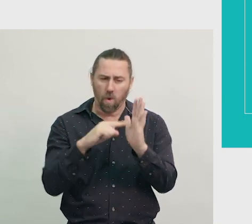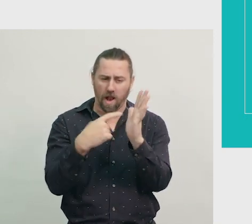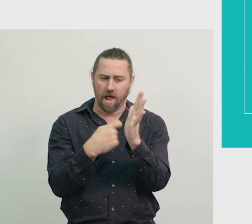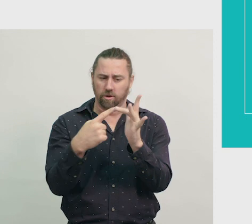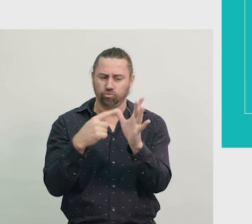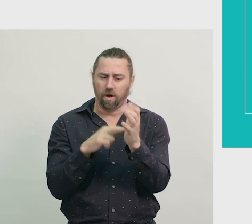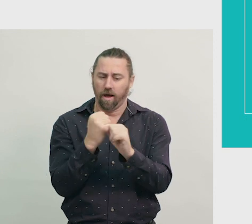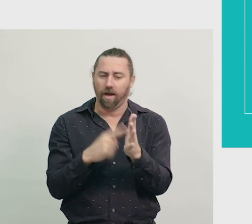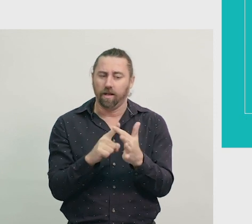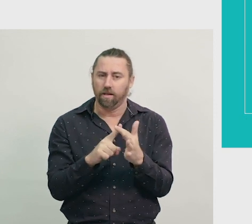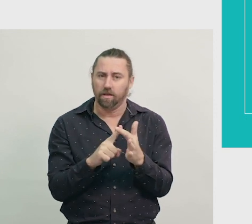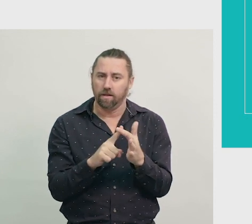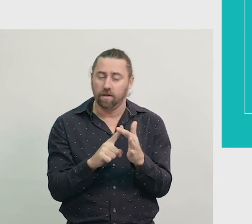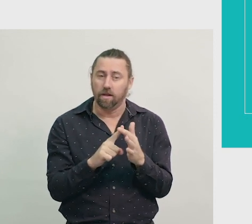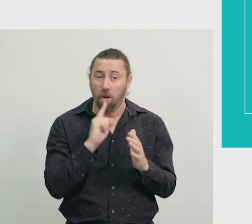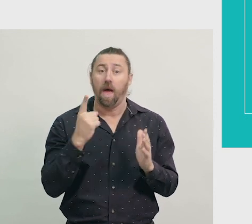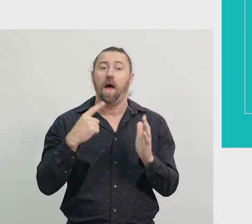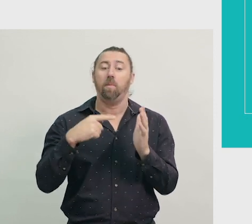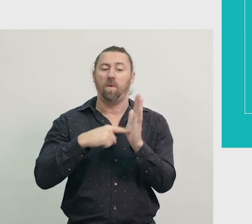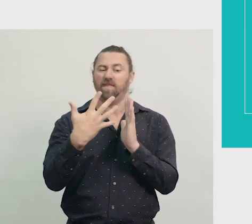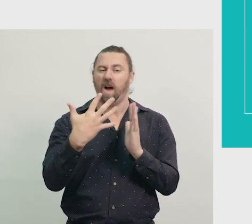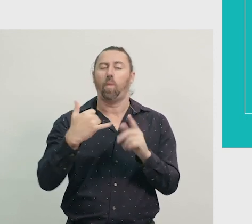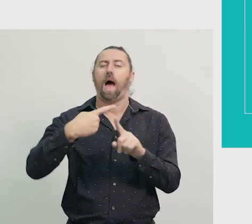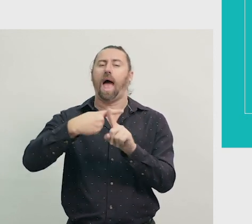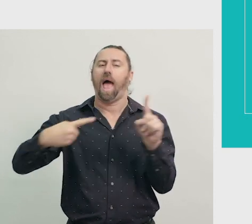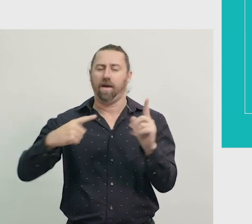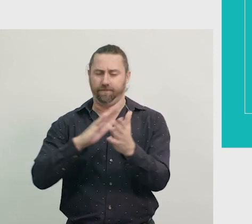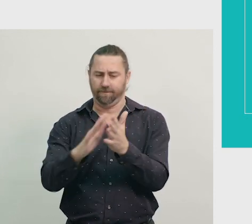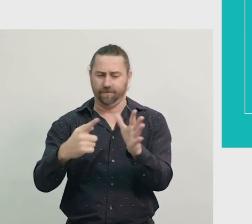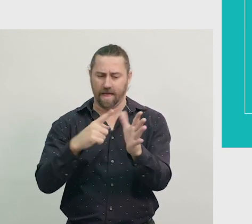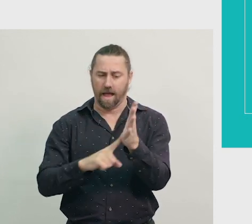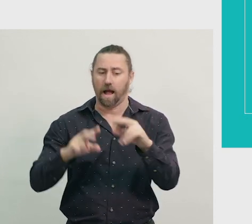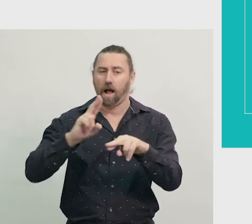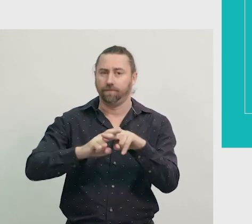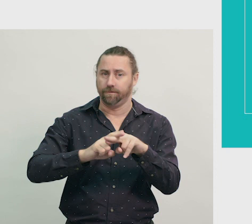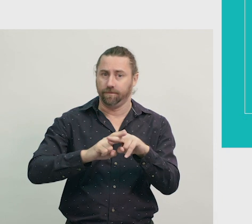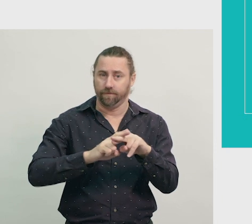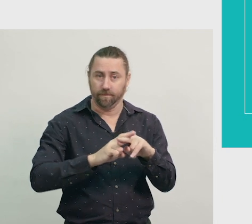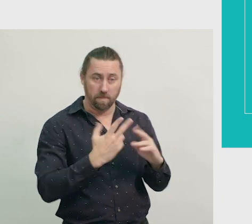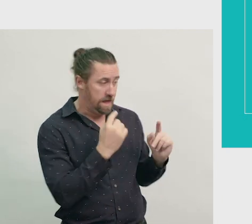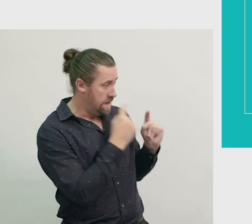by, or a scale factor of, a half. A scale factor of a half means that each side of the new shape